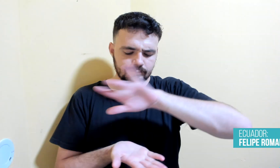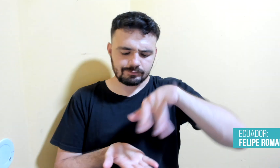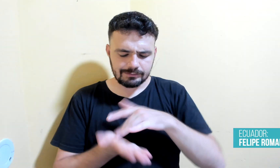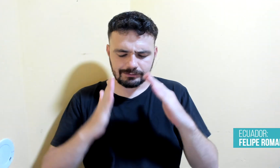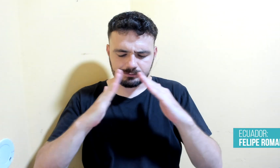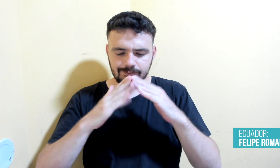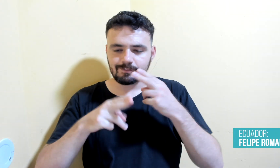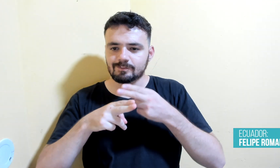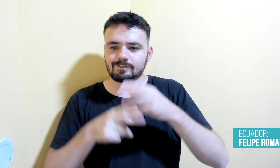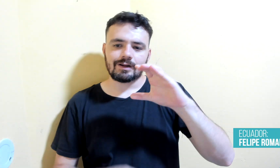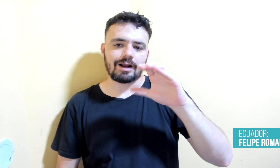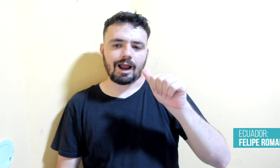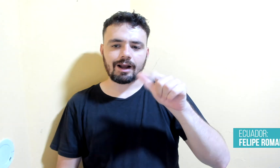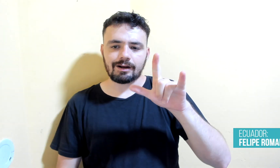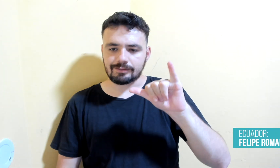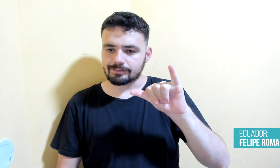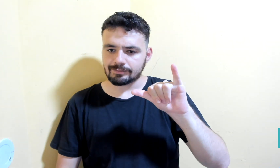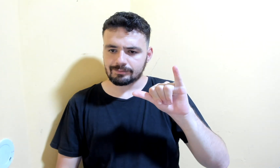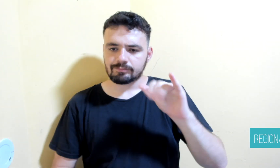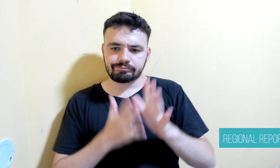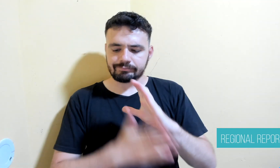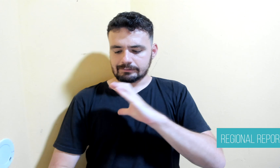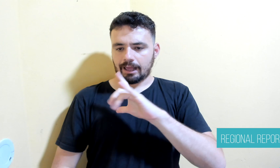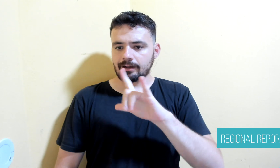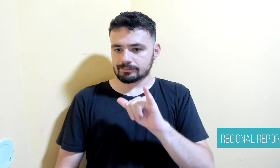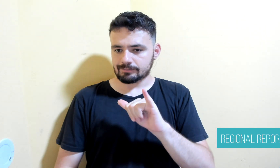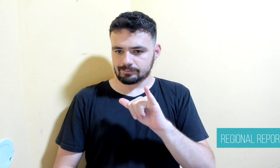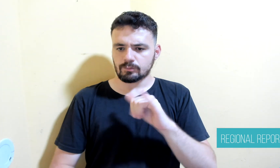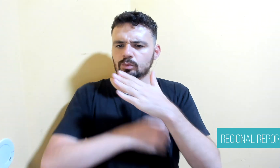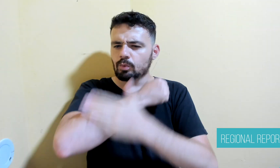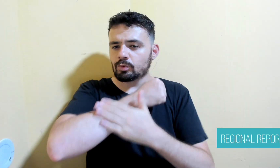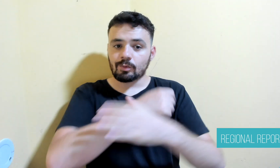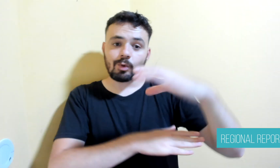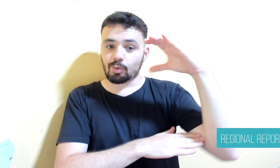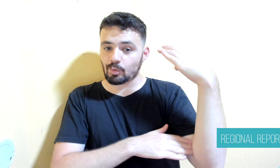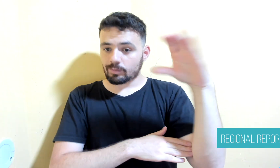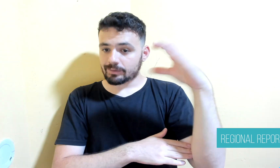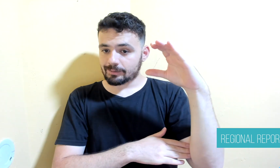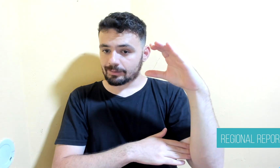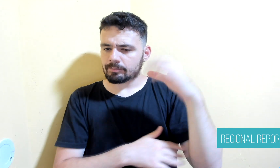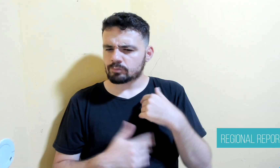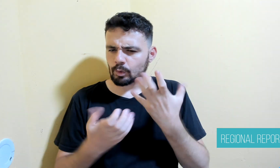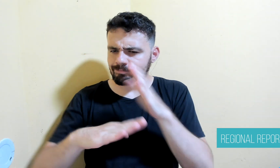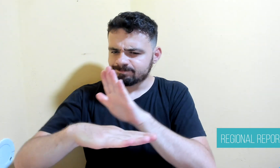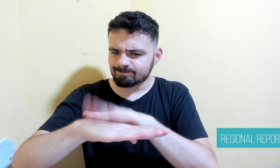In Cali, Colombia, where at least 7 million people suffer from some type